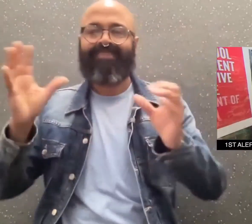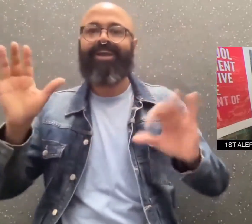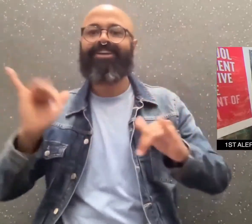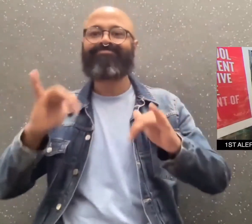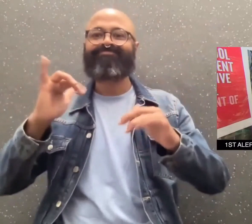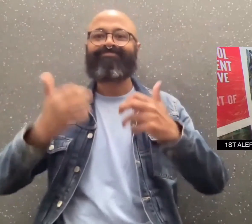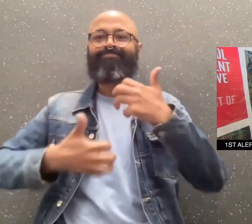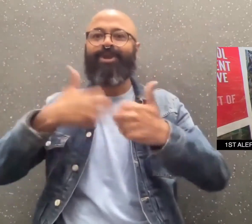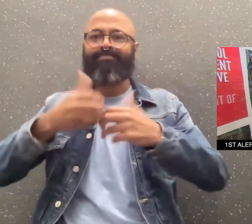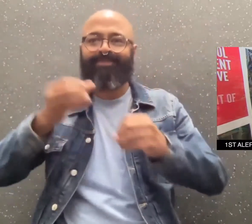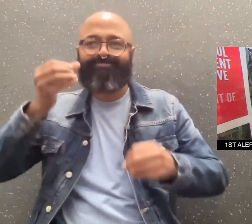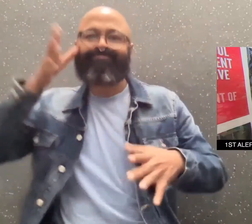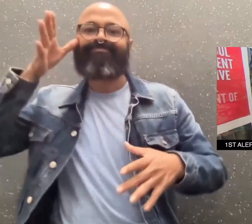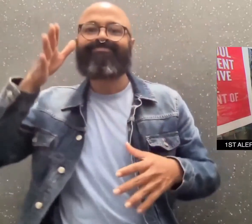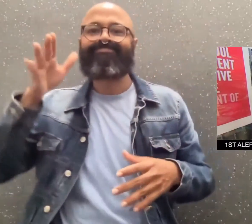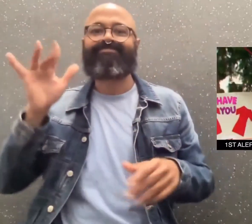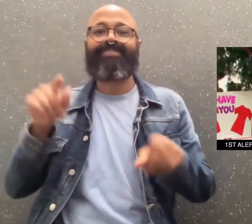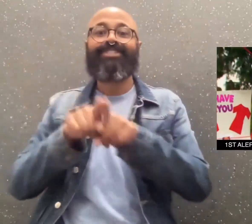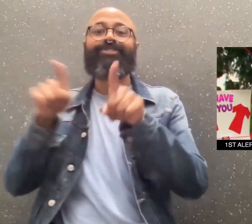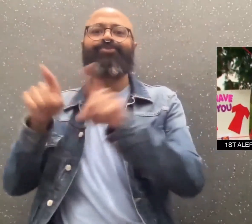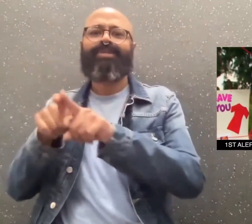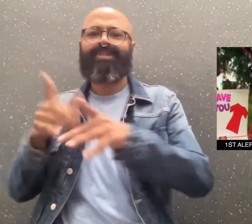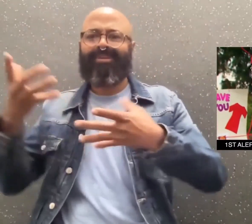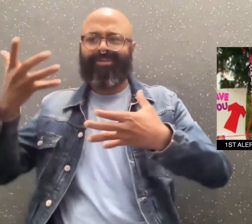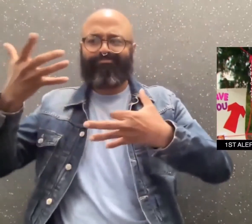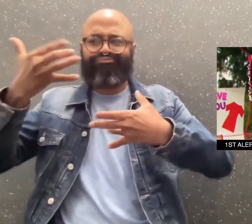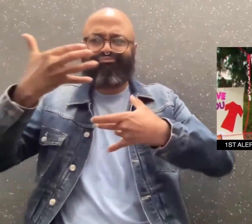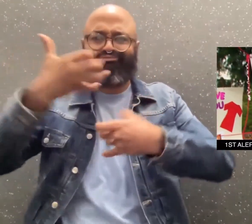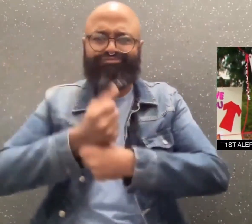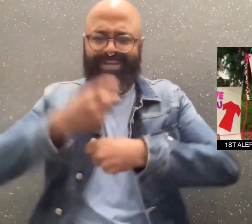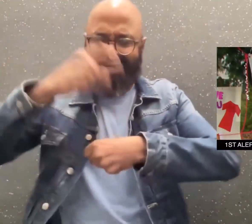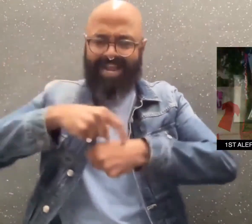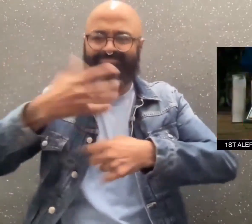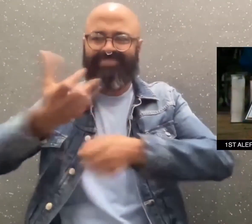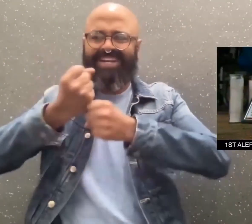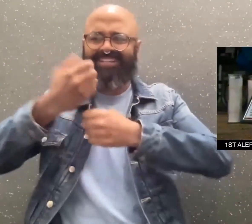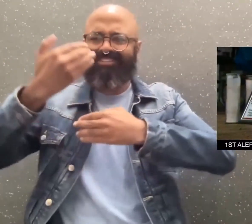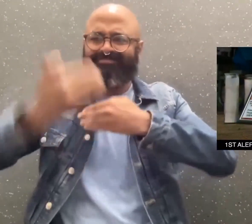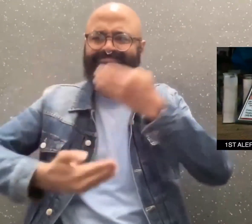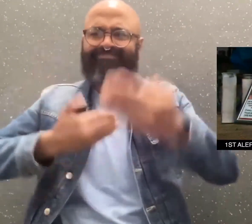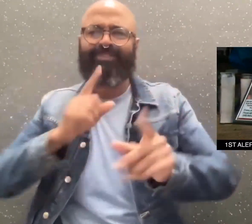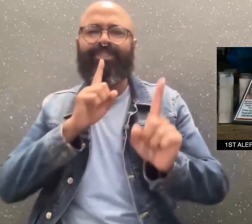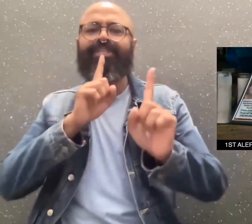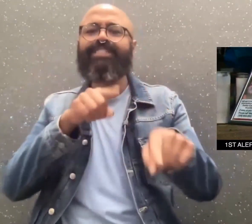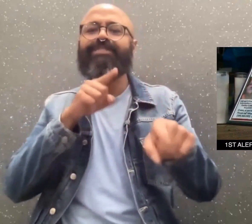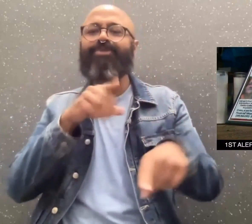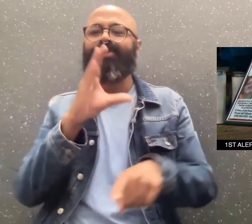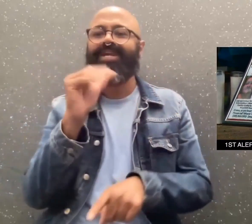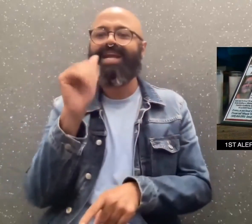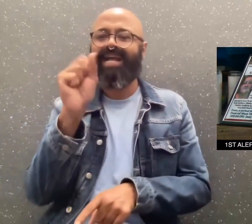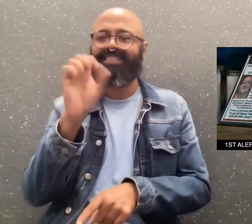The state patrol says the system has brought awareness to the problem as well as streamline the time it takes to respond to a case.